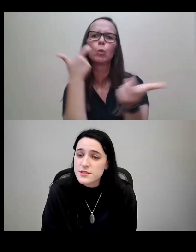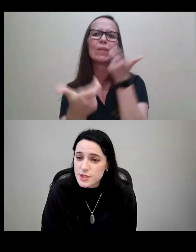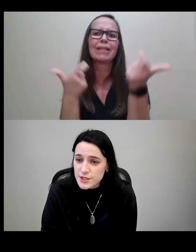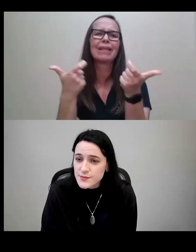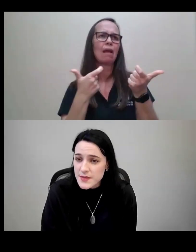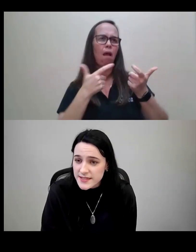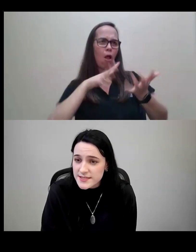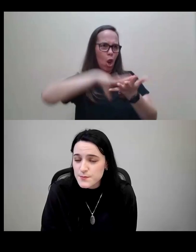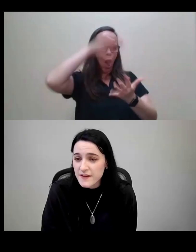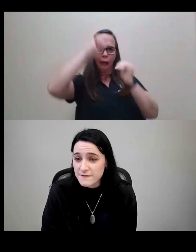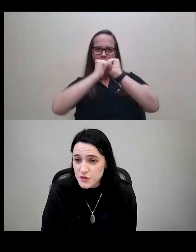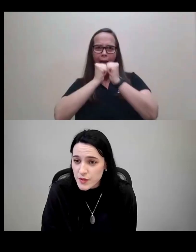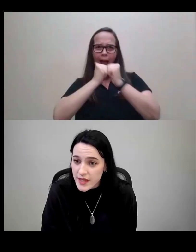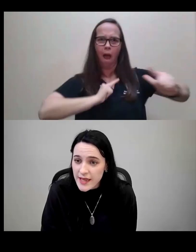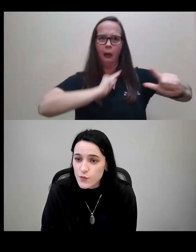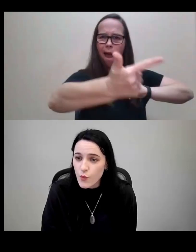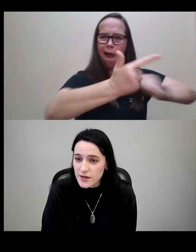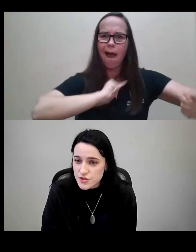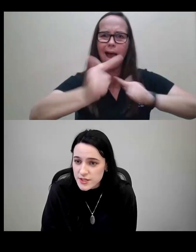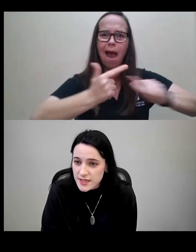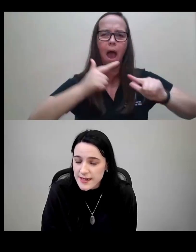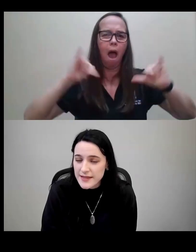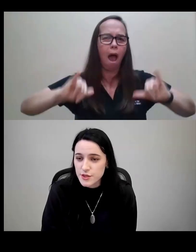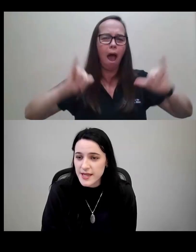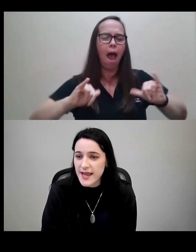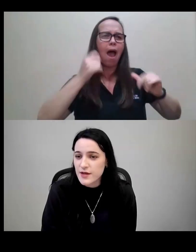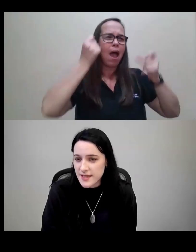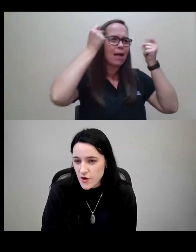Students learn BICS by viewing and watching and learning how